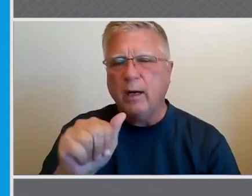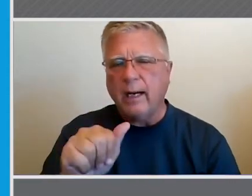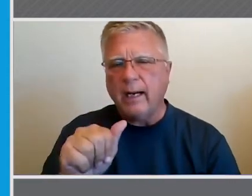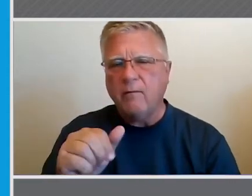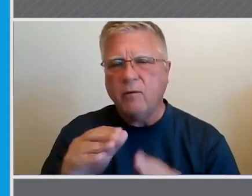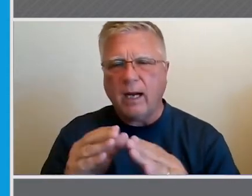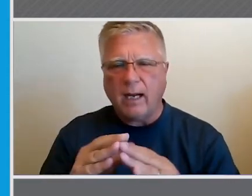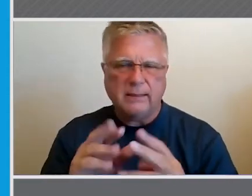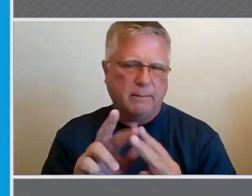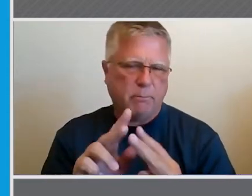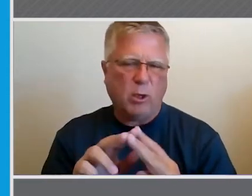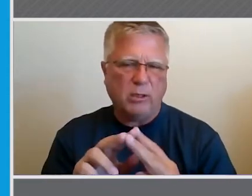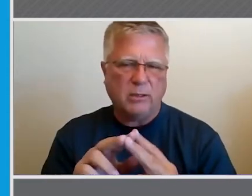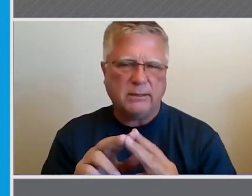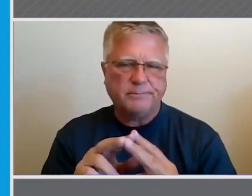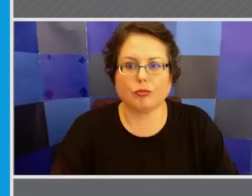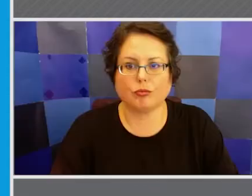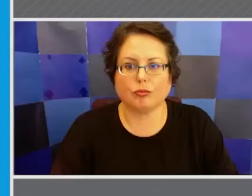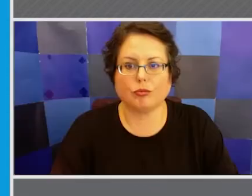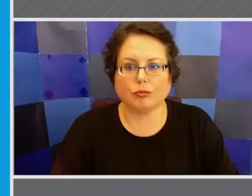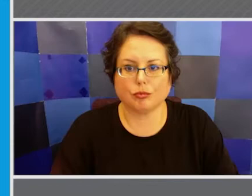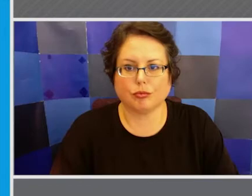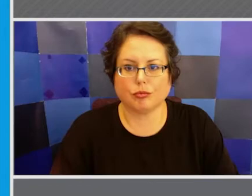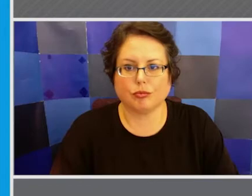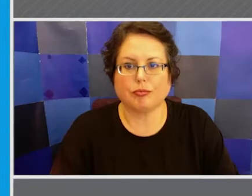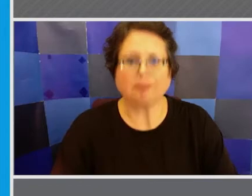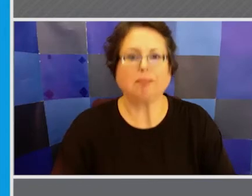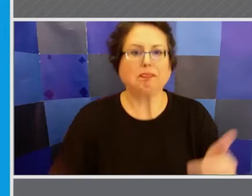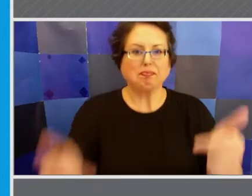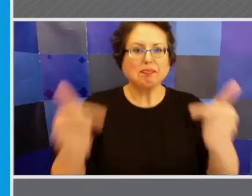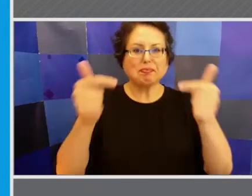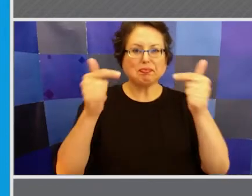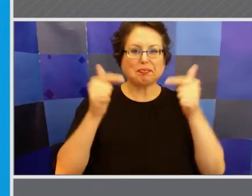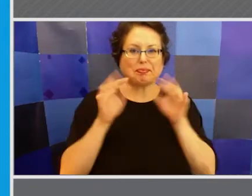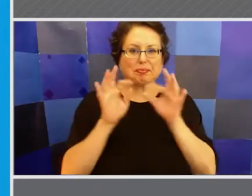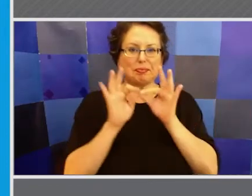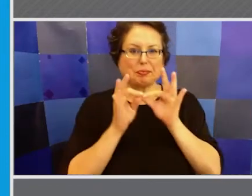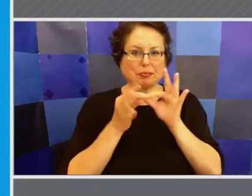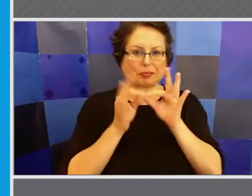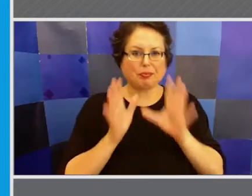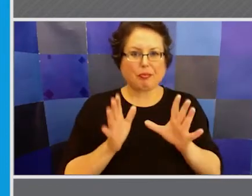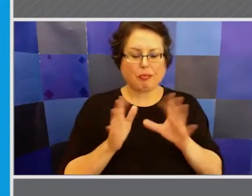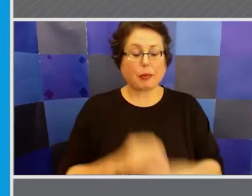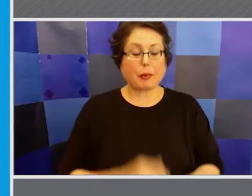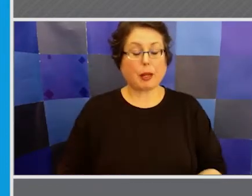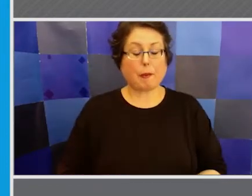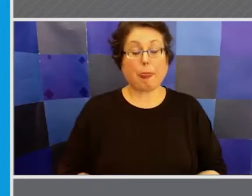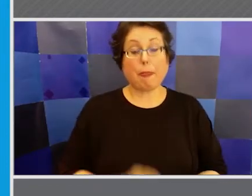So, as you can imagine the nature of the funding these funds are used to address the housing,